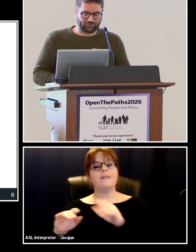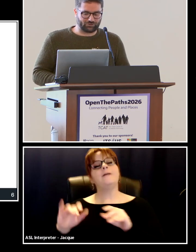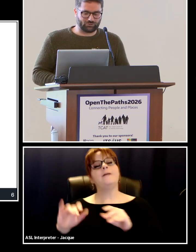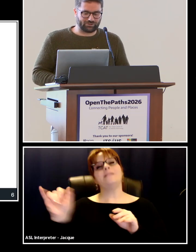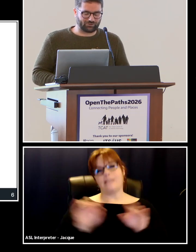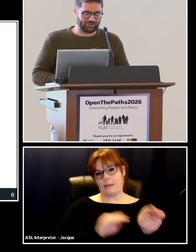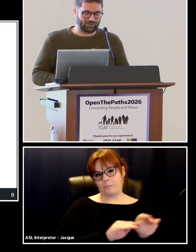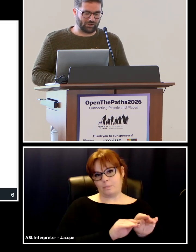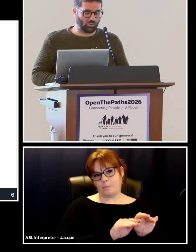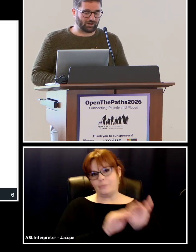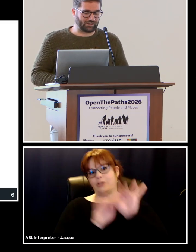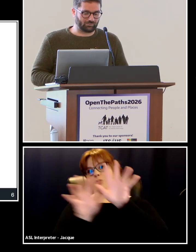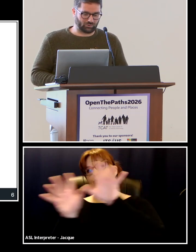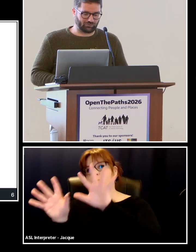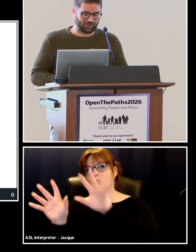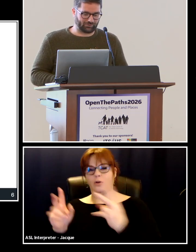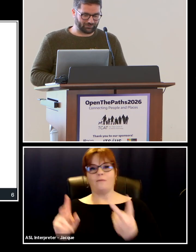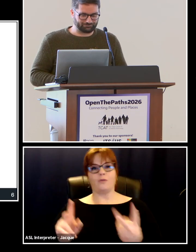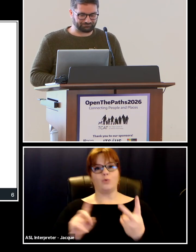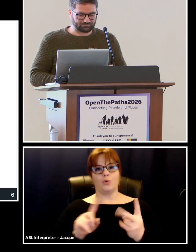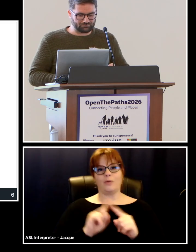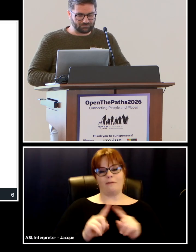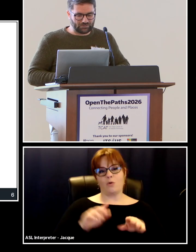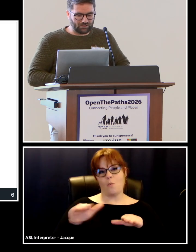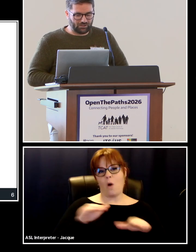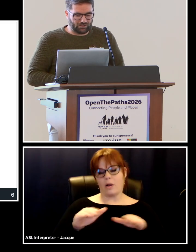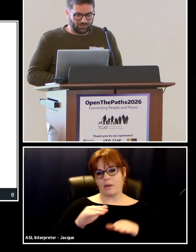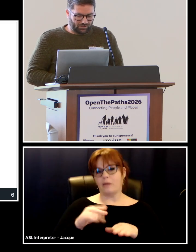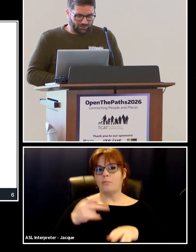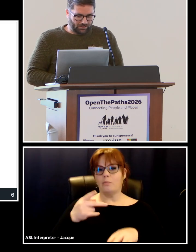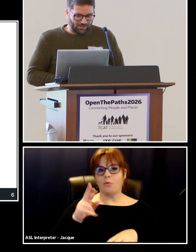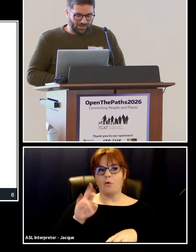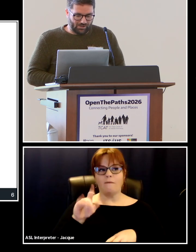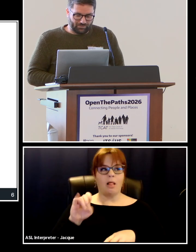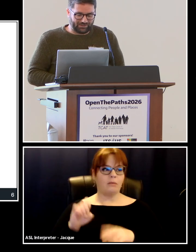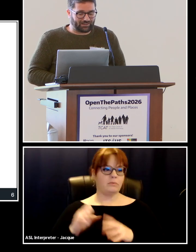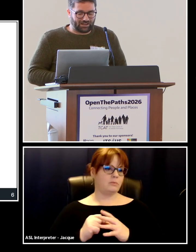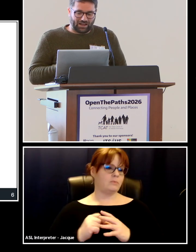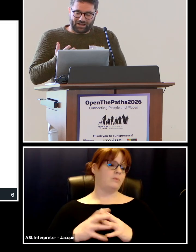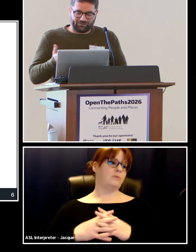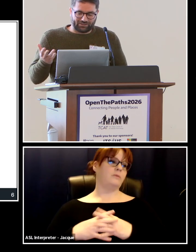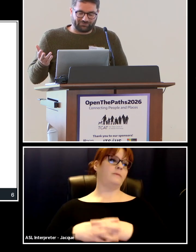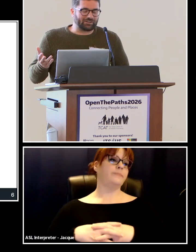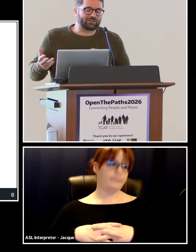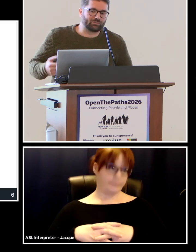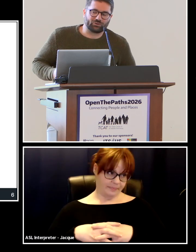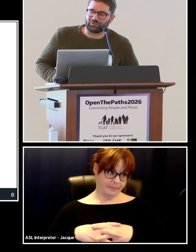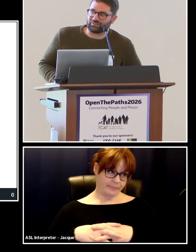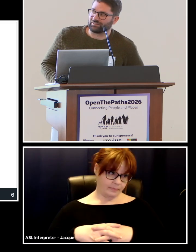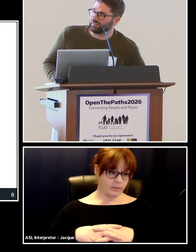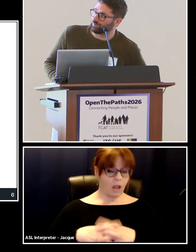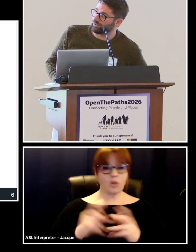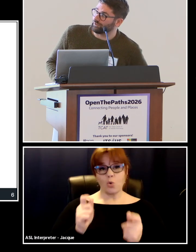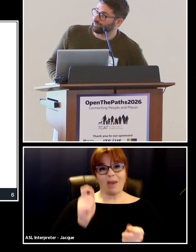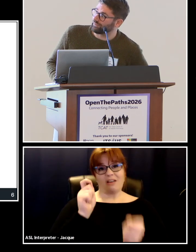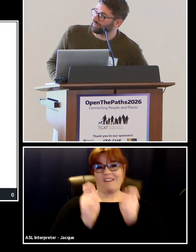those two different walking profiles. Um it's highly configurable. You can see a preview of